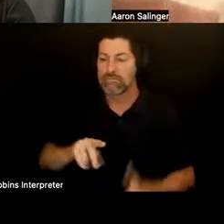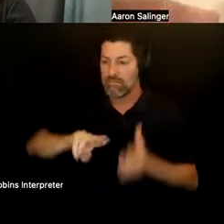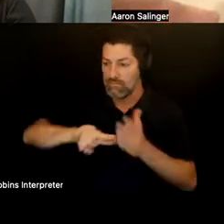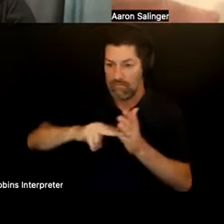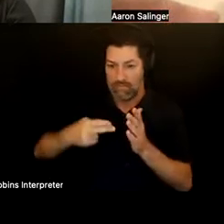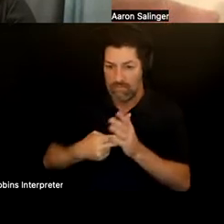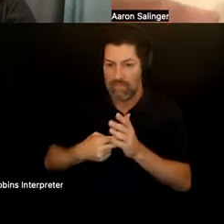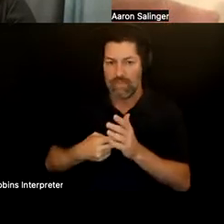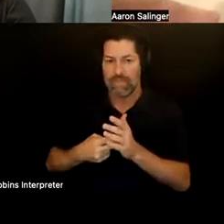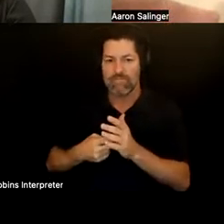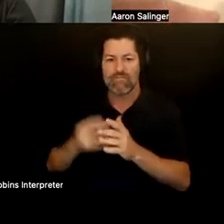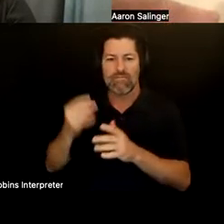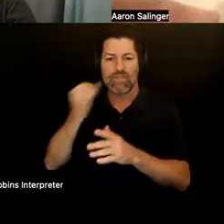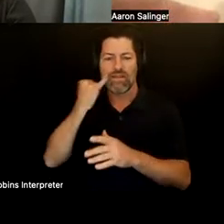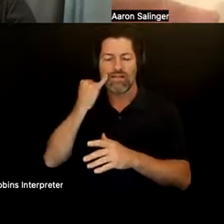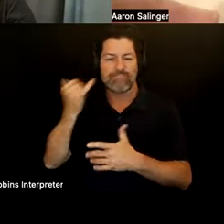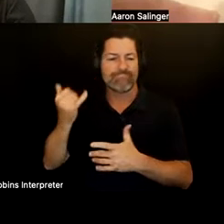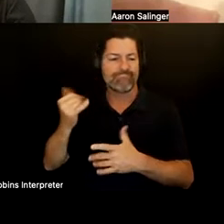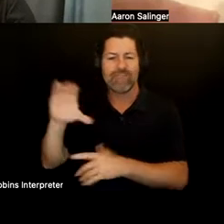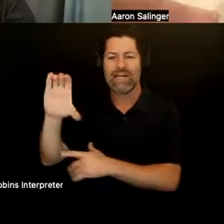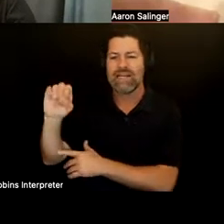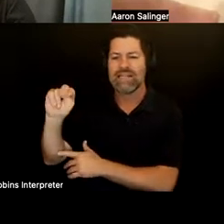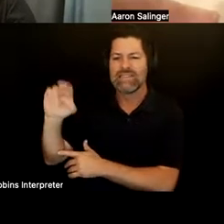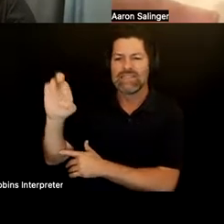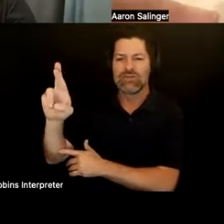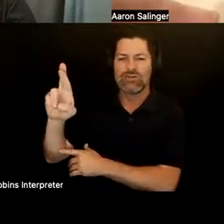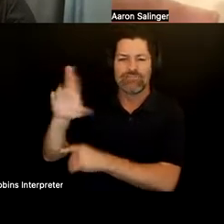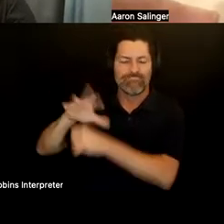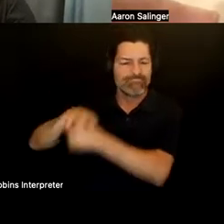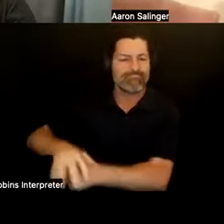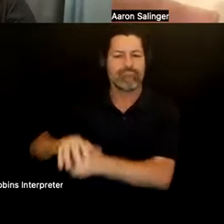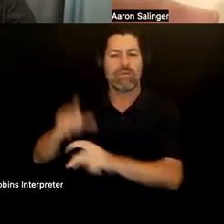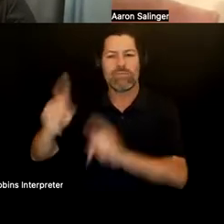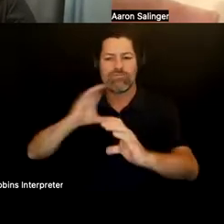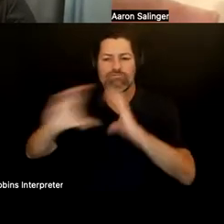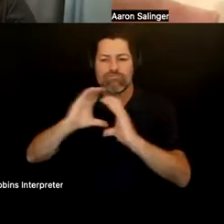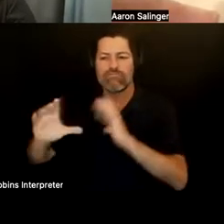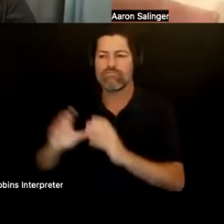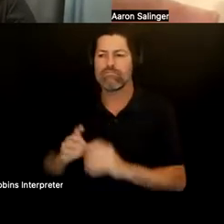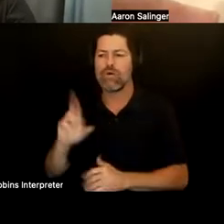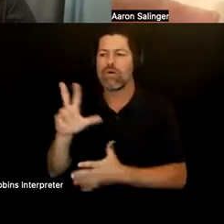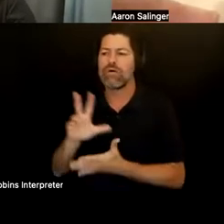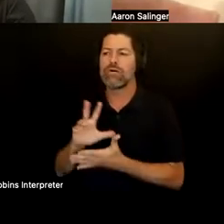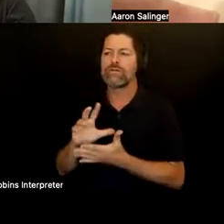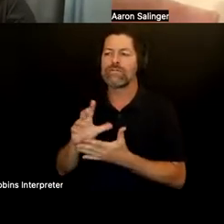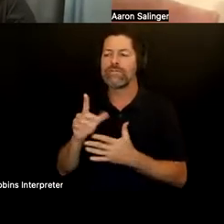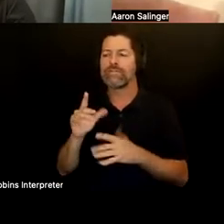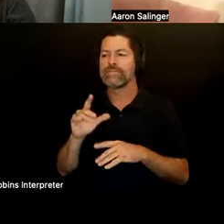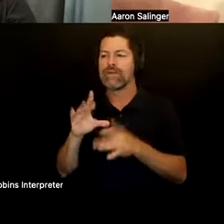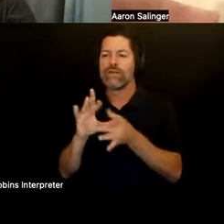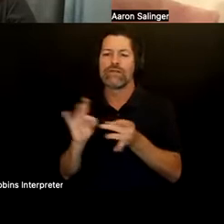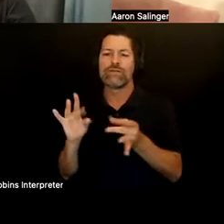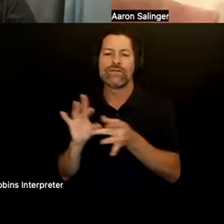19:52:22 It means whitewashing. It means only telling half the story.